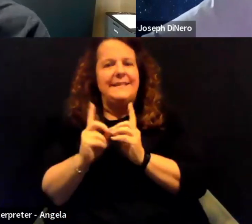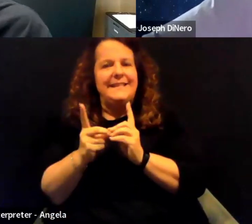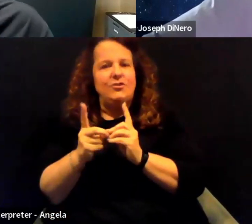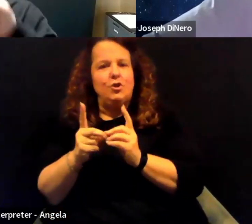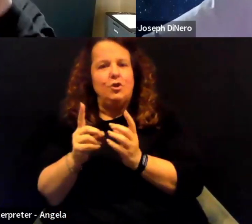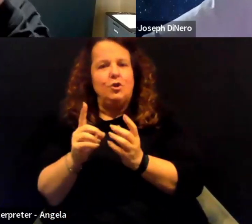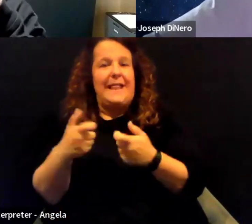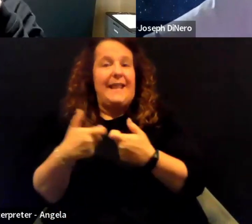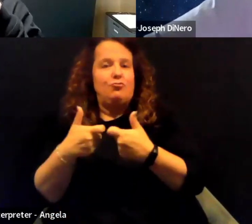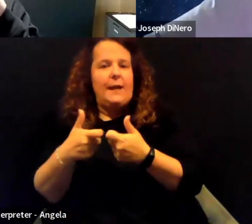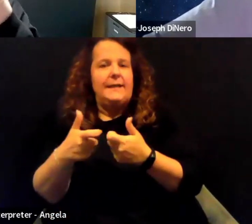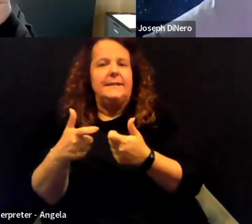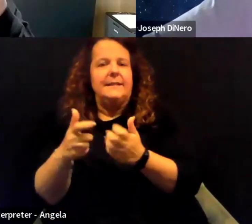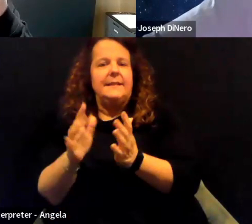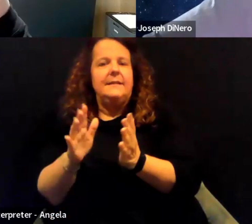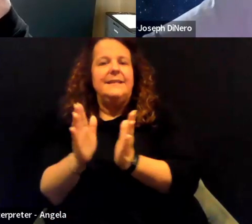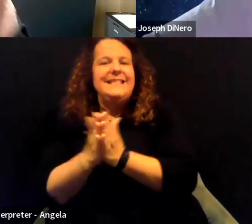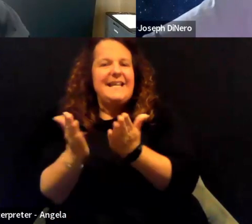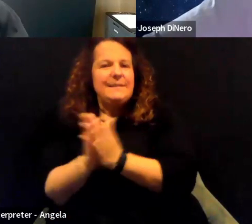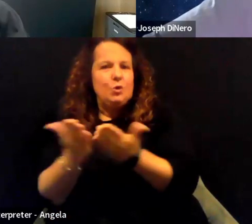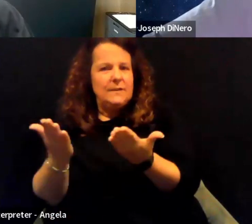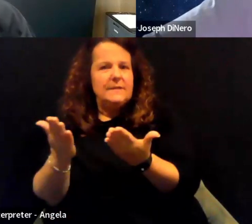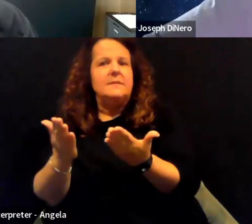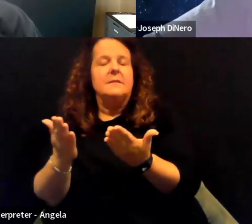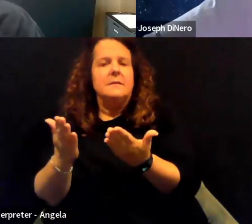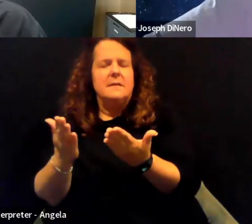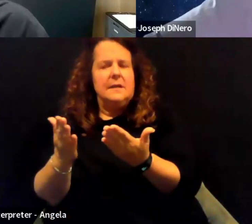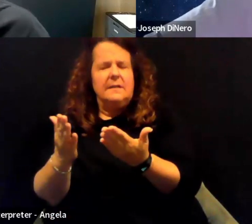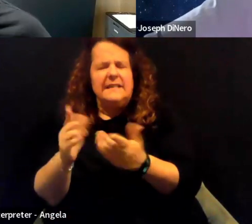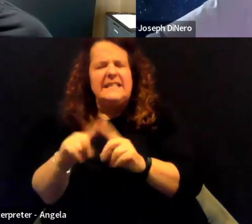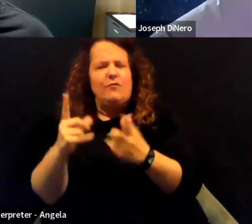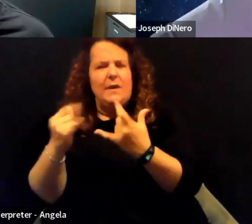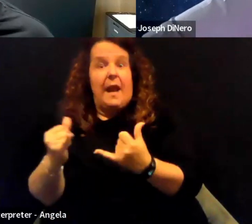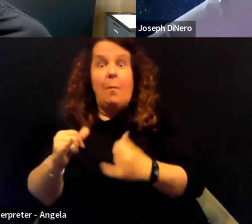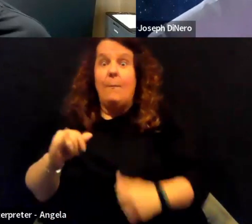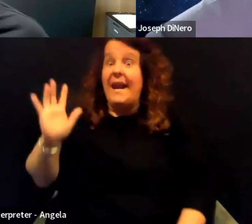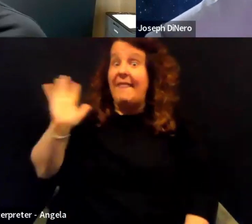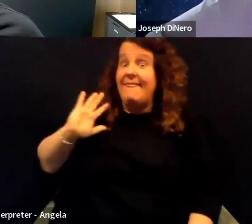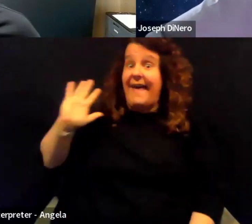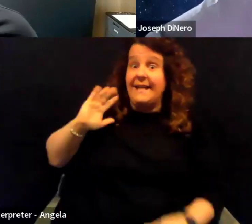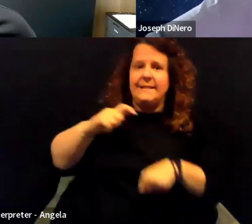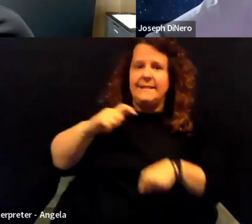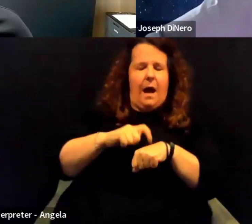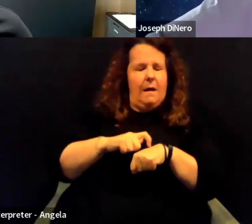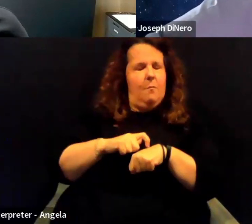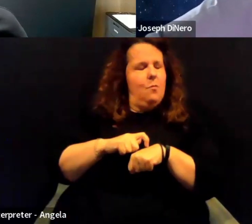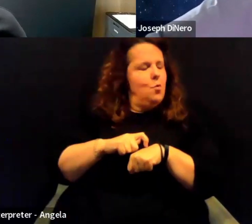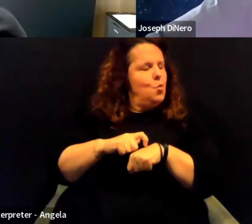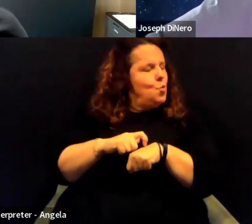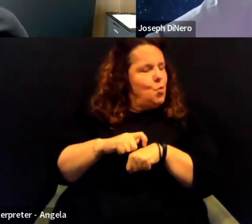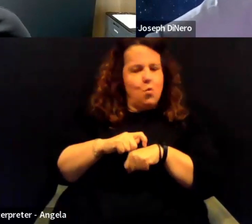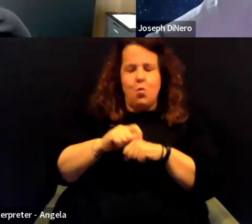the time trying to get Accessible textbooks in a digital format was, was, was a bit of a challenge.